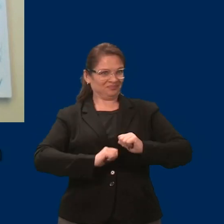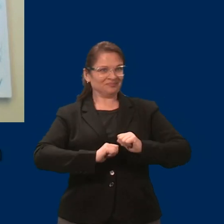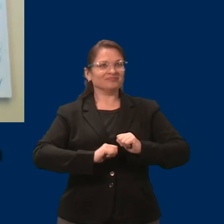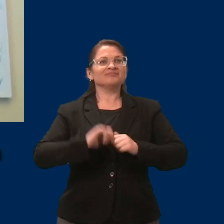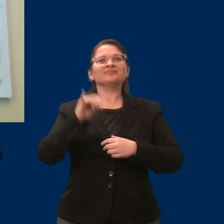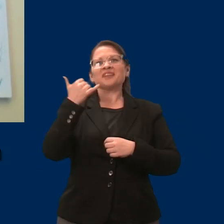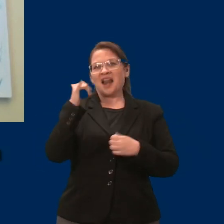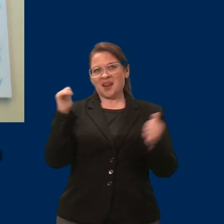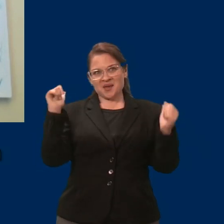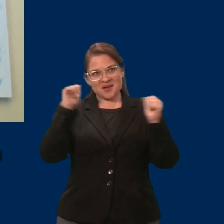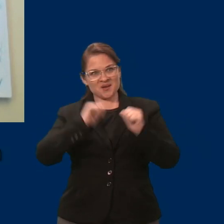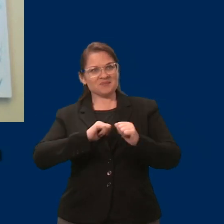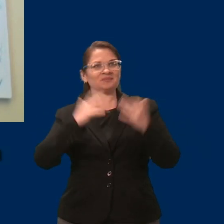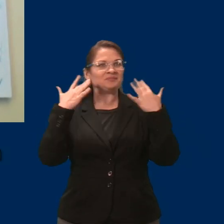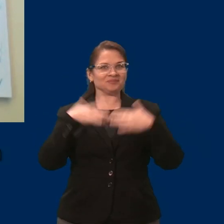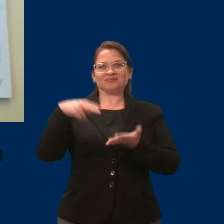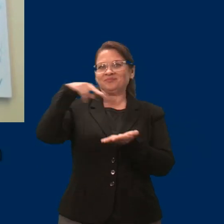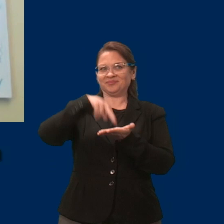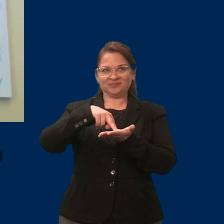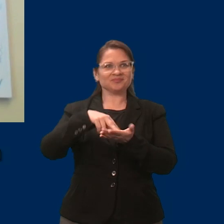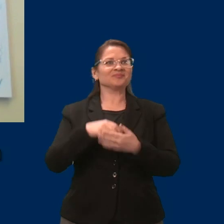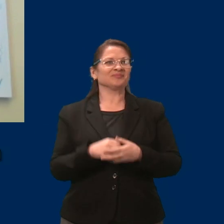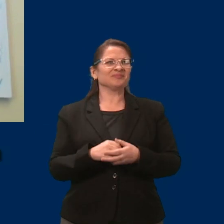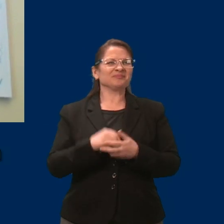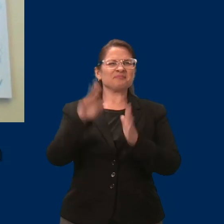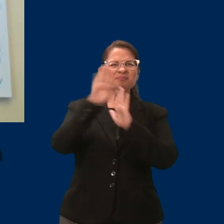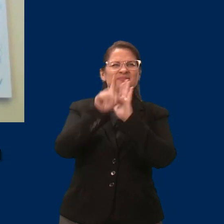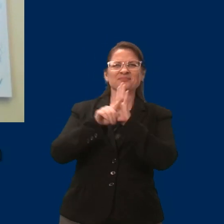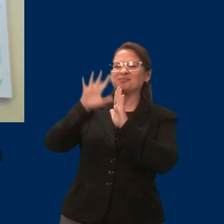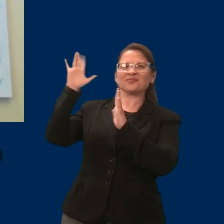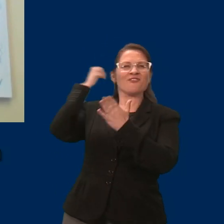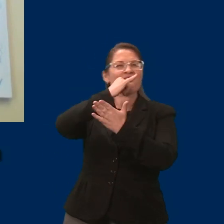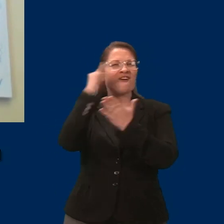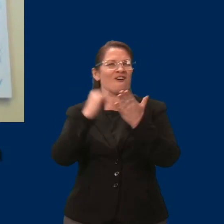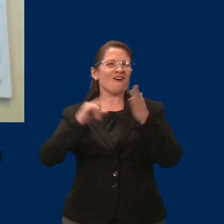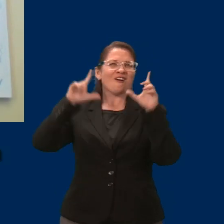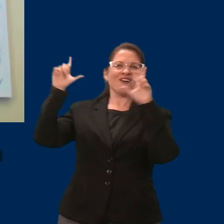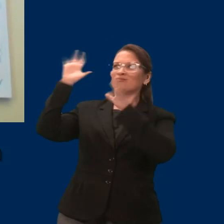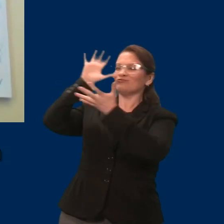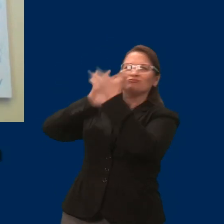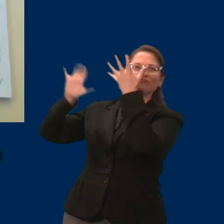standing in front of some artwork of clouds and Senator Wellstone.